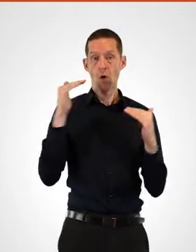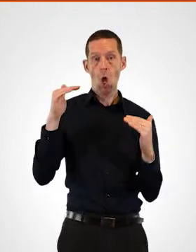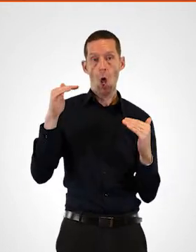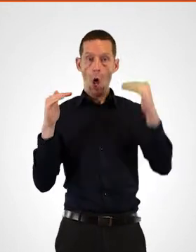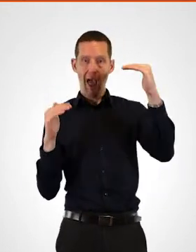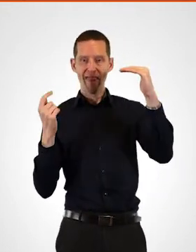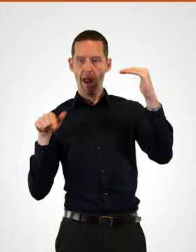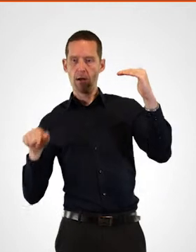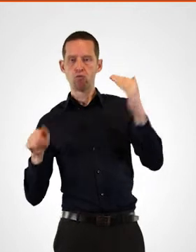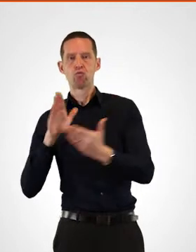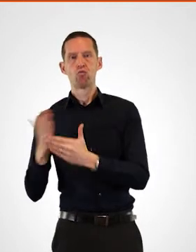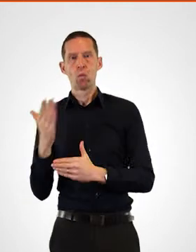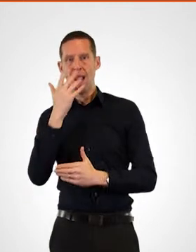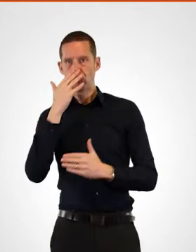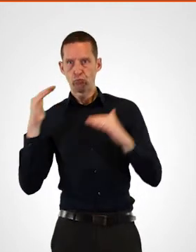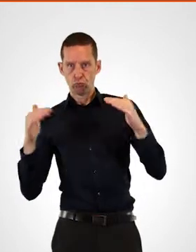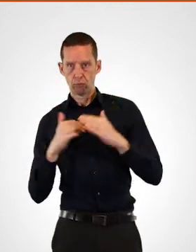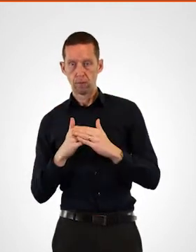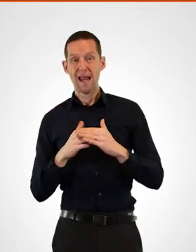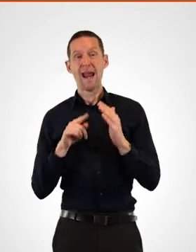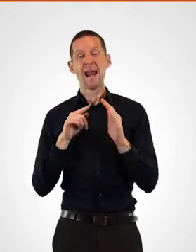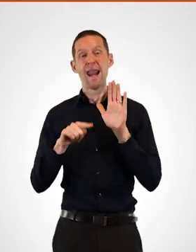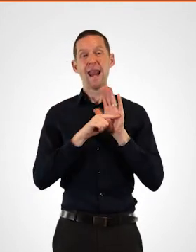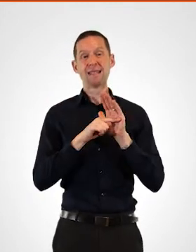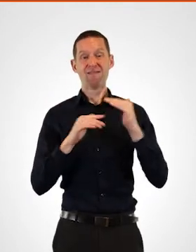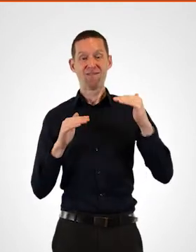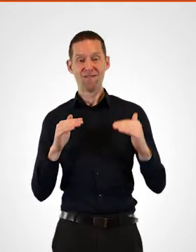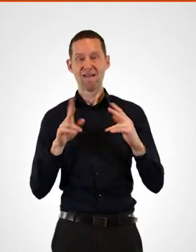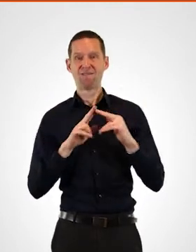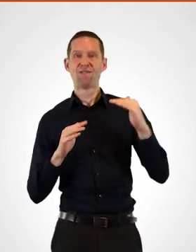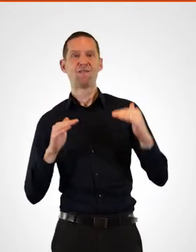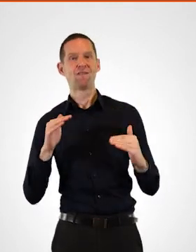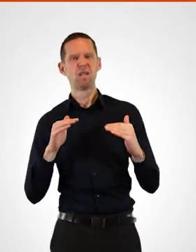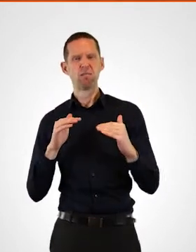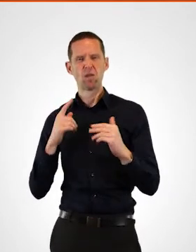higher, than their chronological age and a negative score if it's lower.